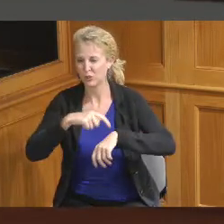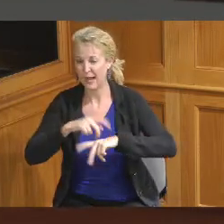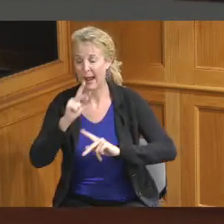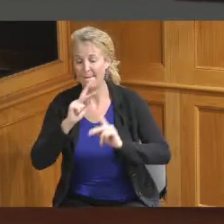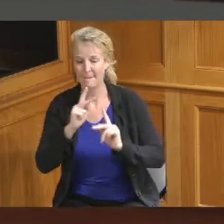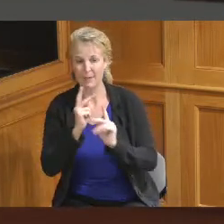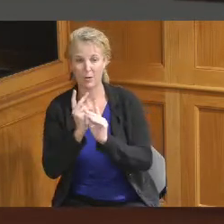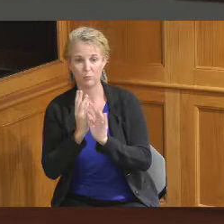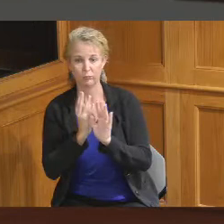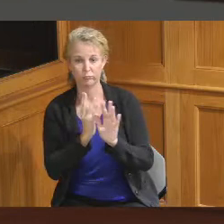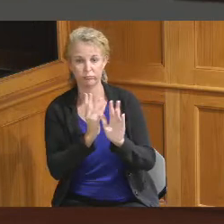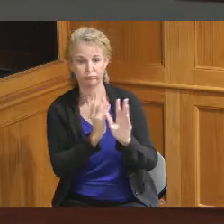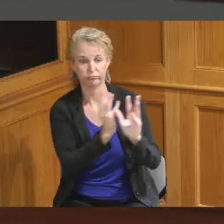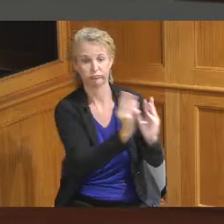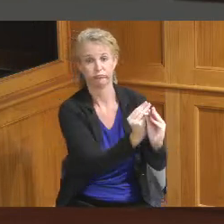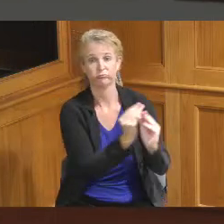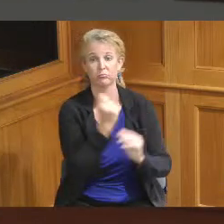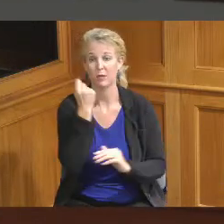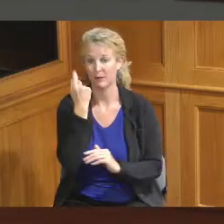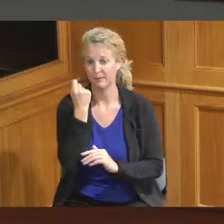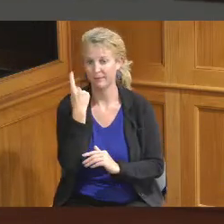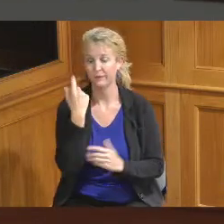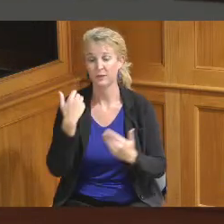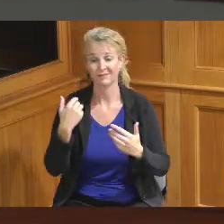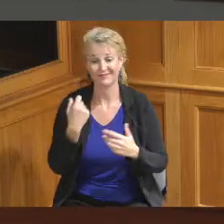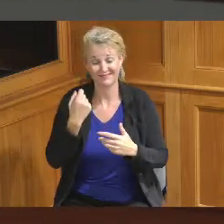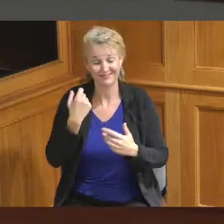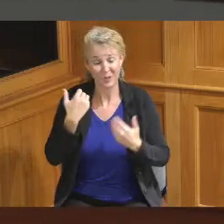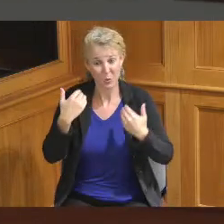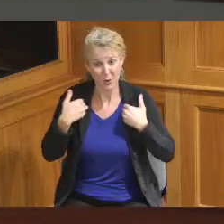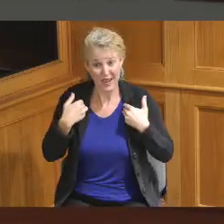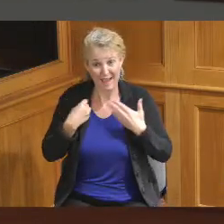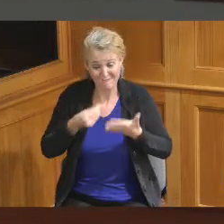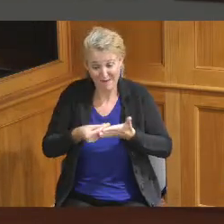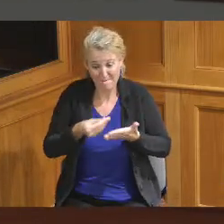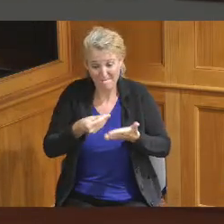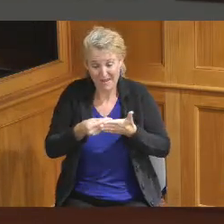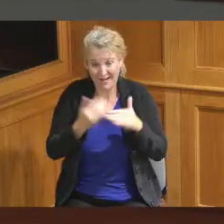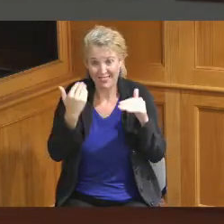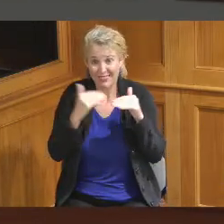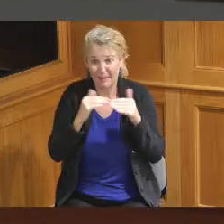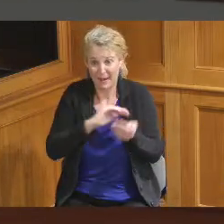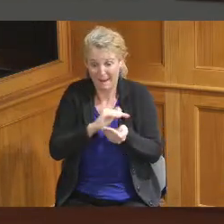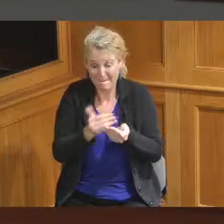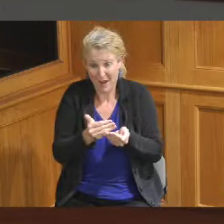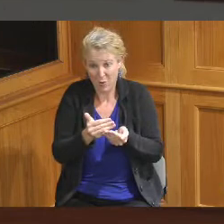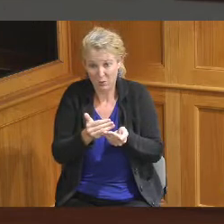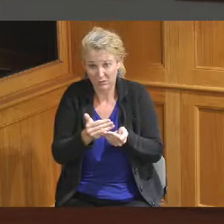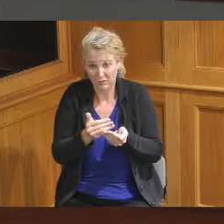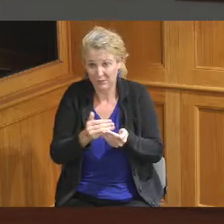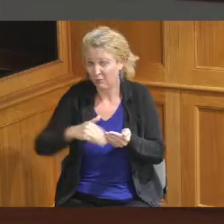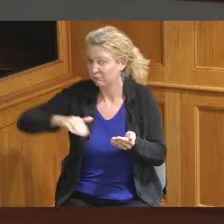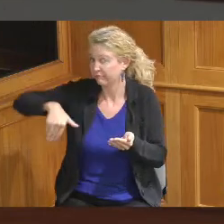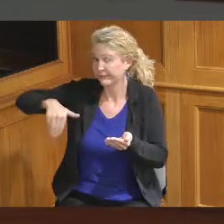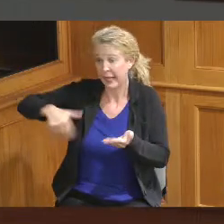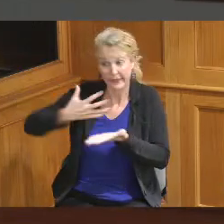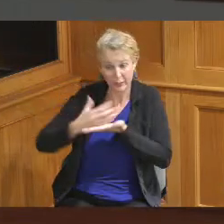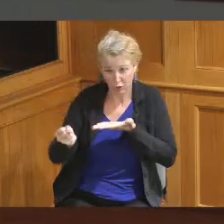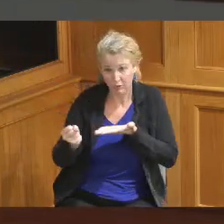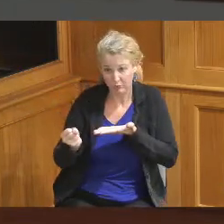day we've got a certain amount of money and we are we have not yet spent all that money in the ER